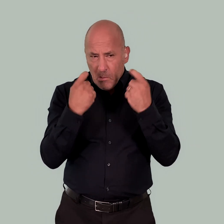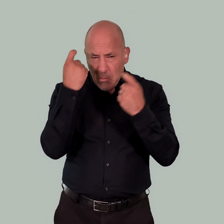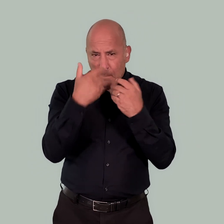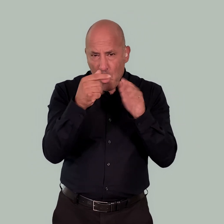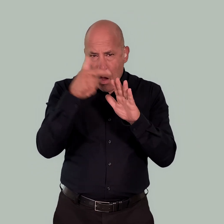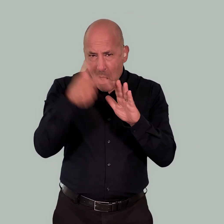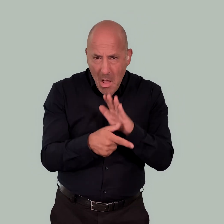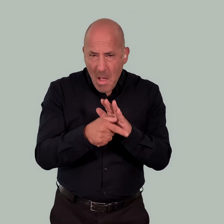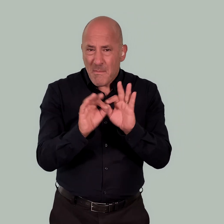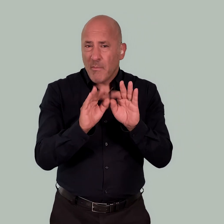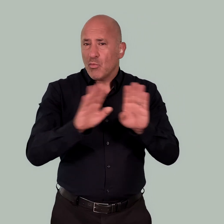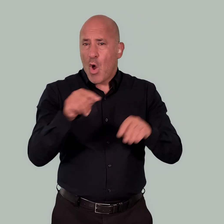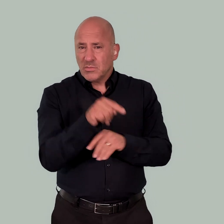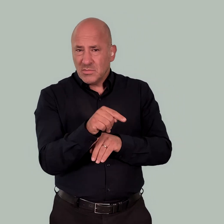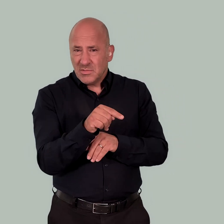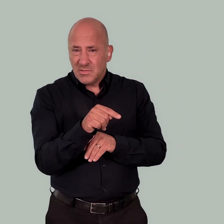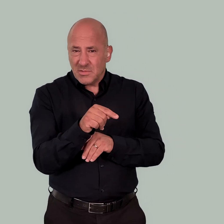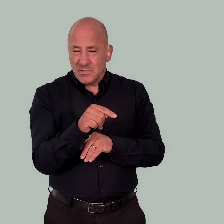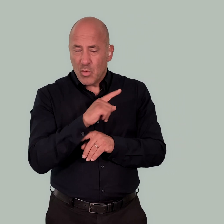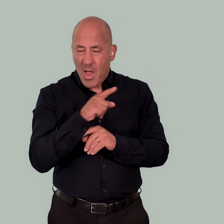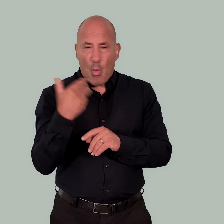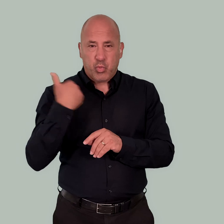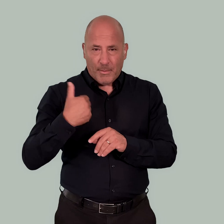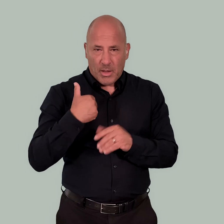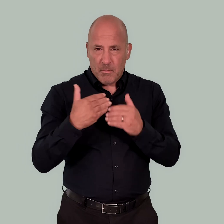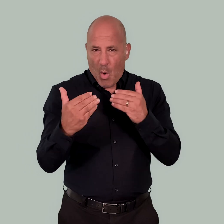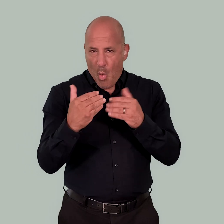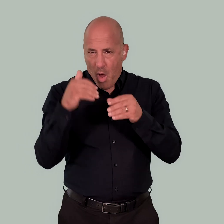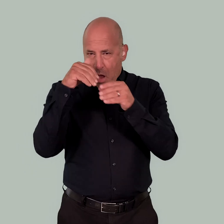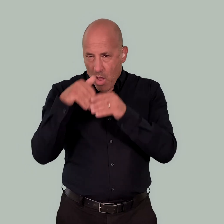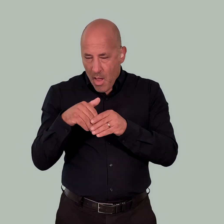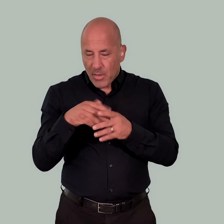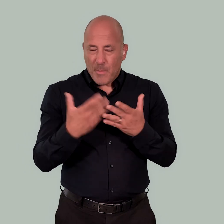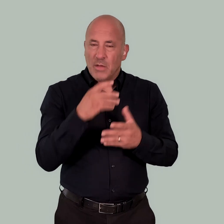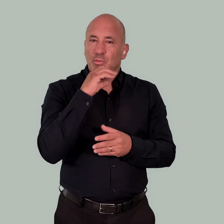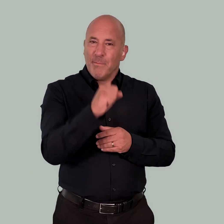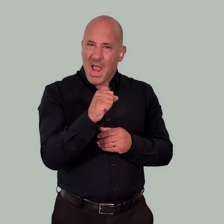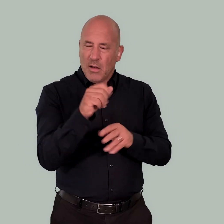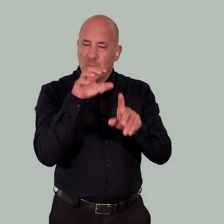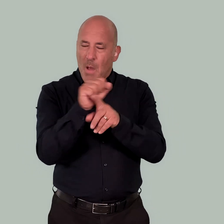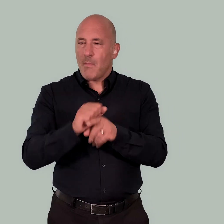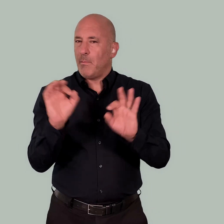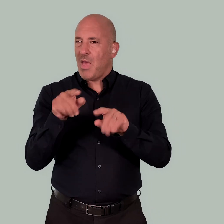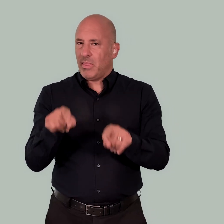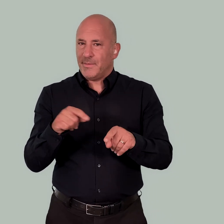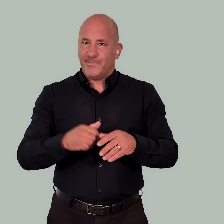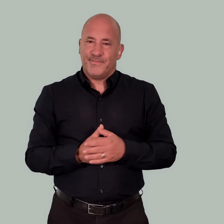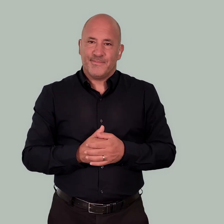which may be more likely among women than men.